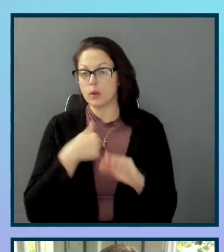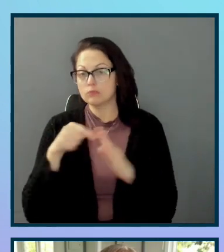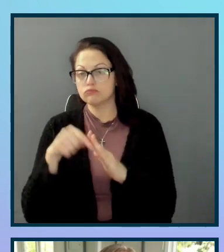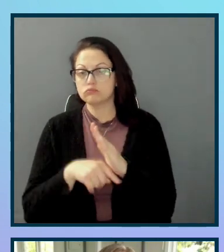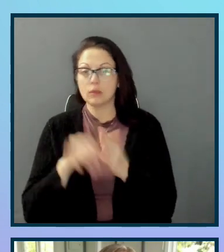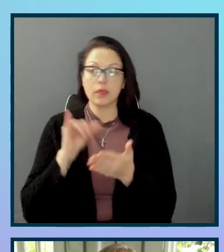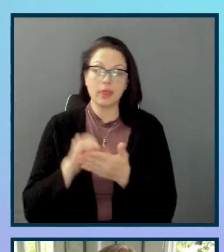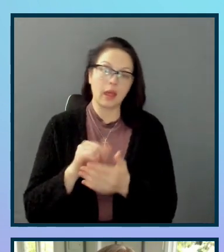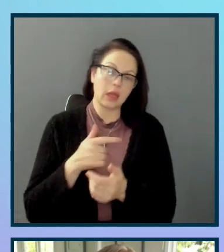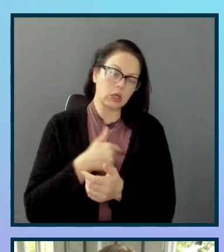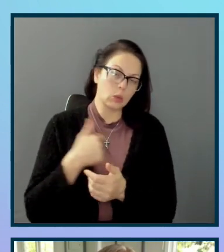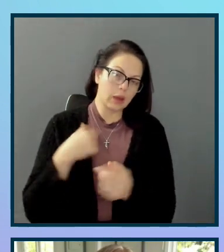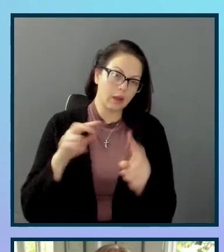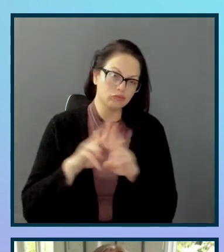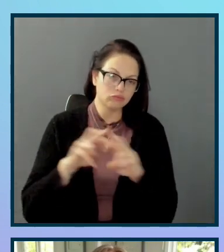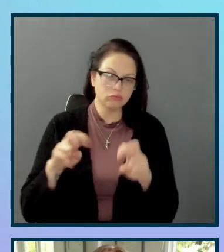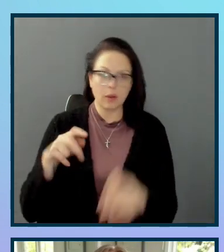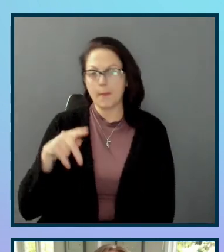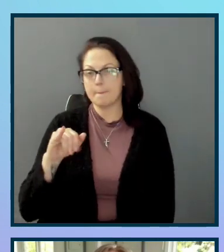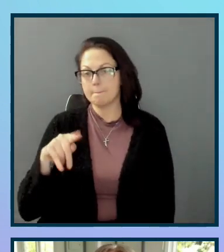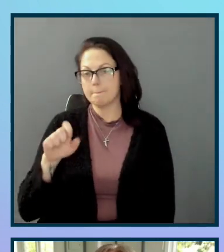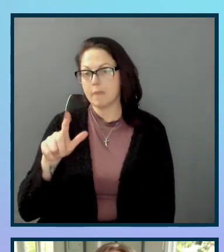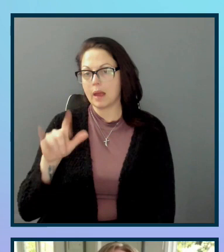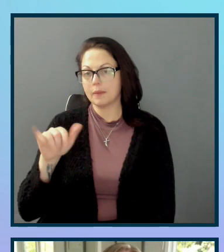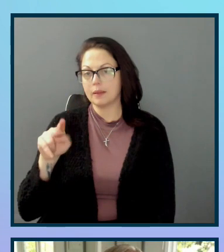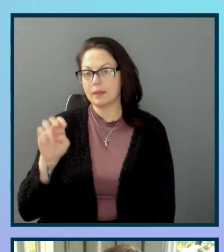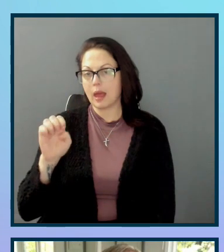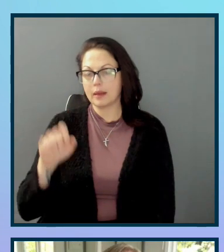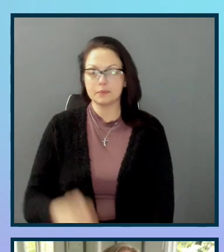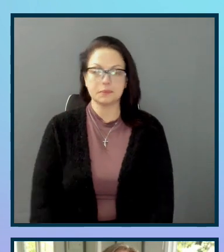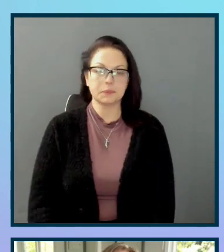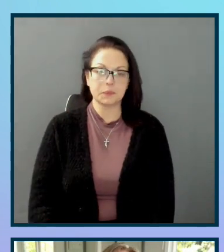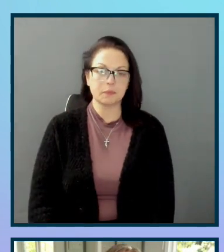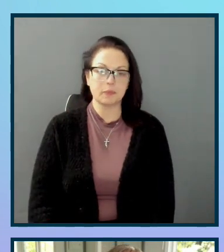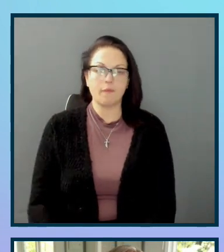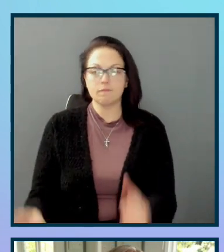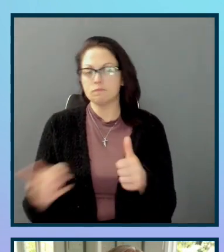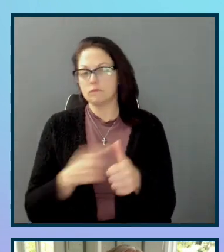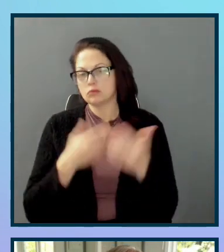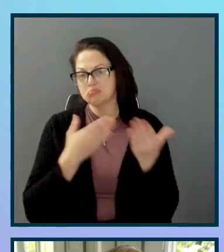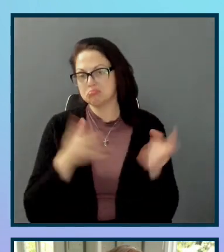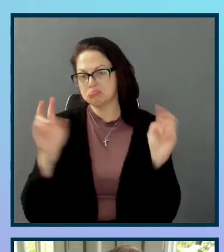we have to look at our pipeline, and I'm gonna go into franchise commercialization